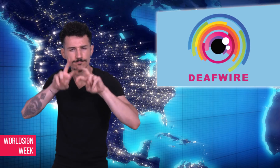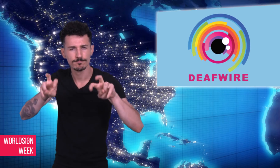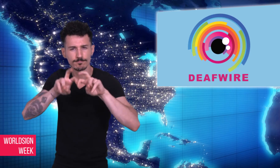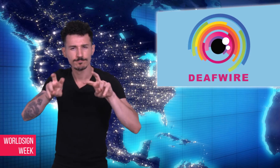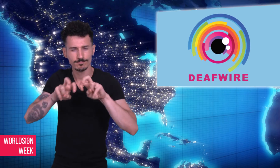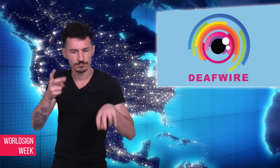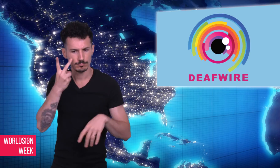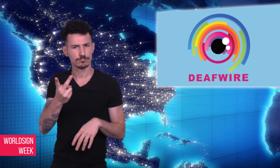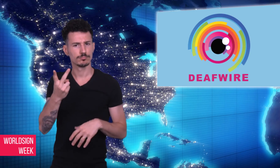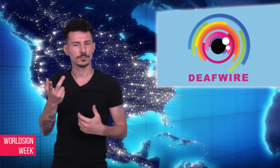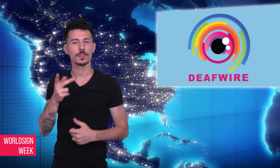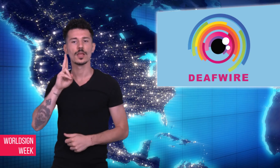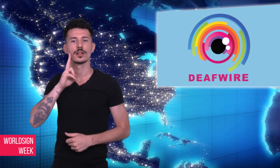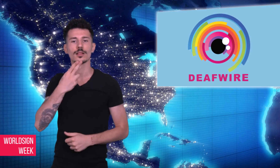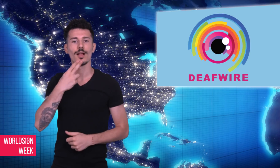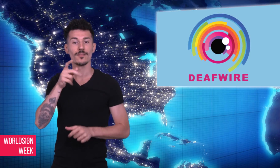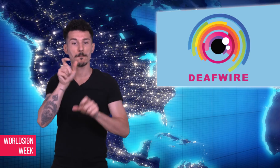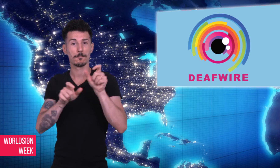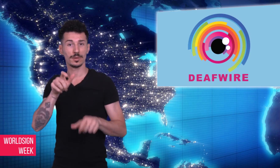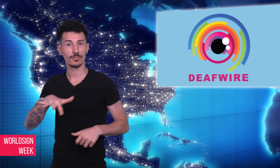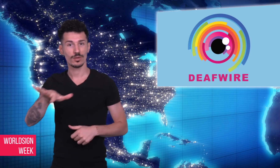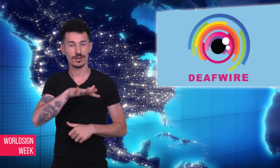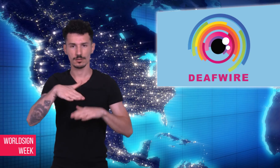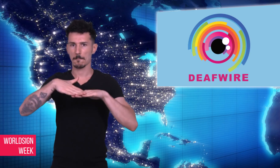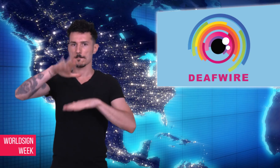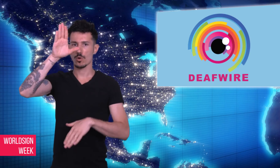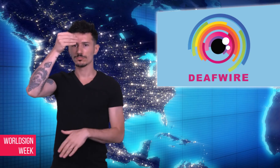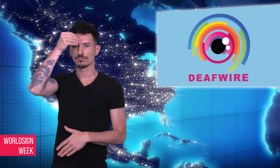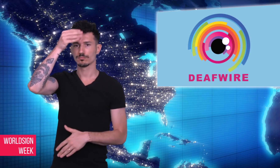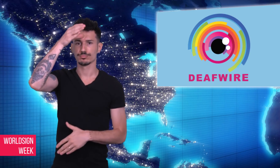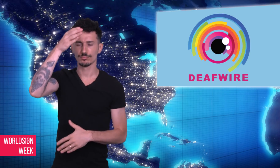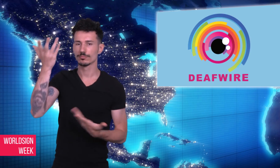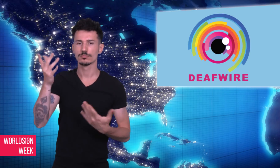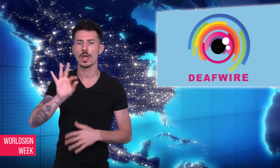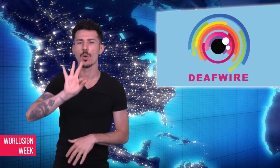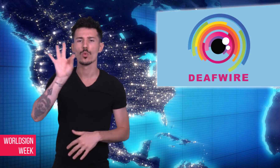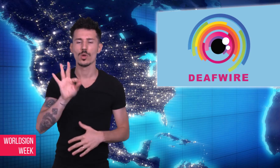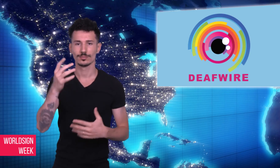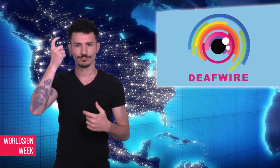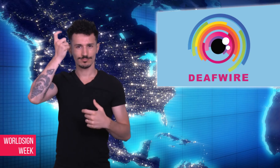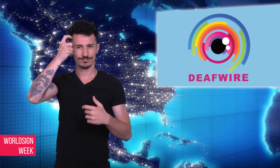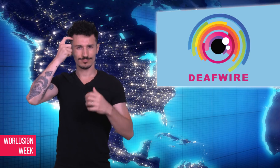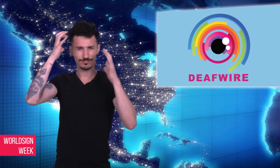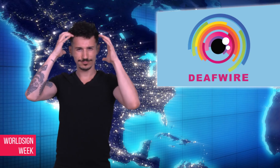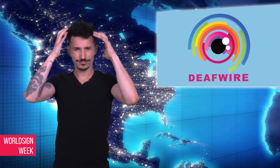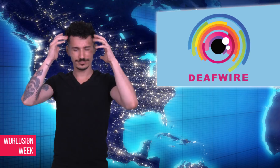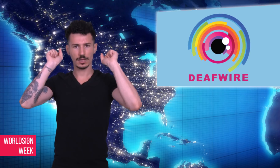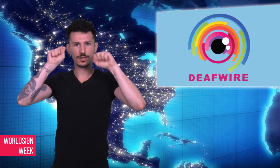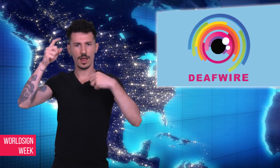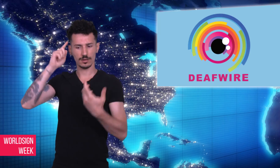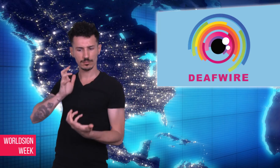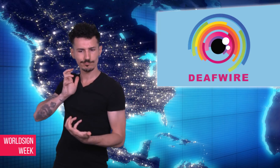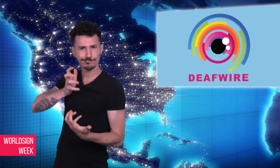found that Deaf people are more intelligent because the brain